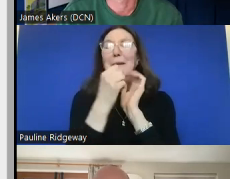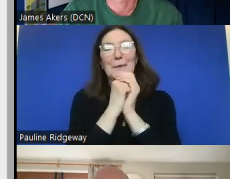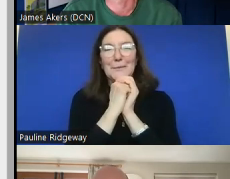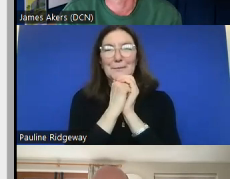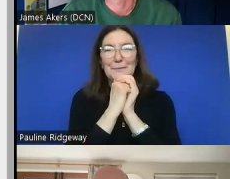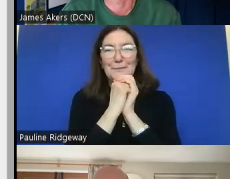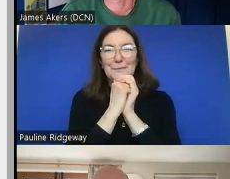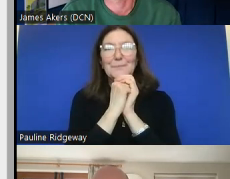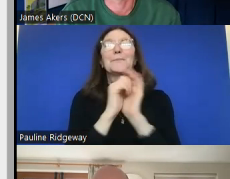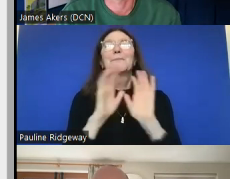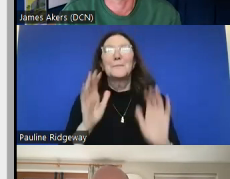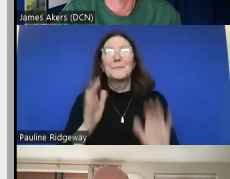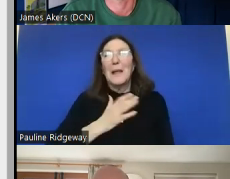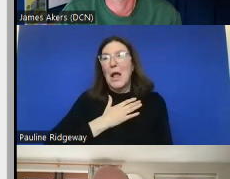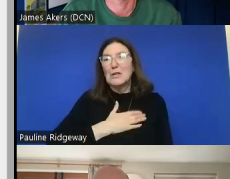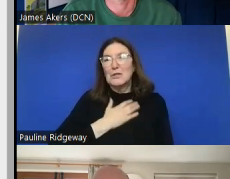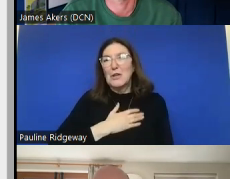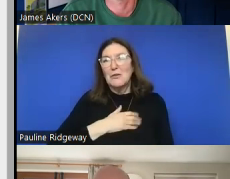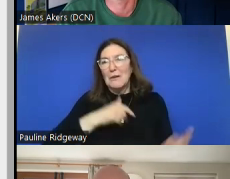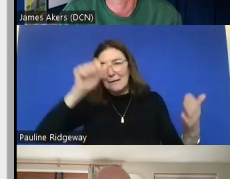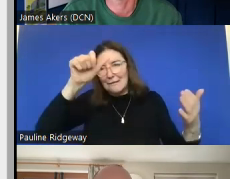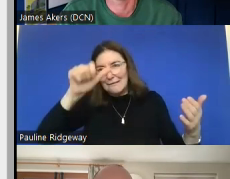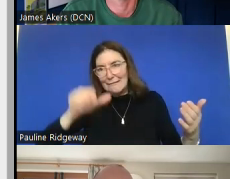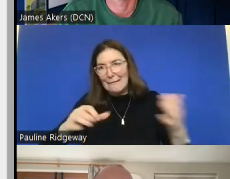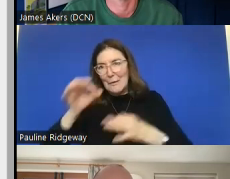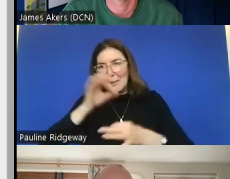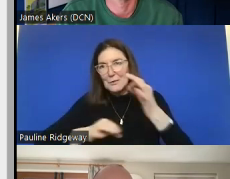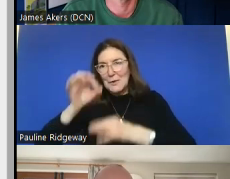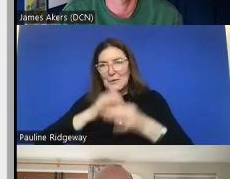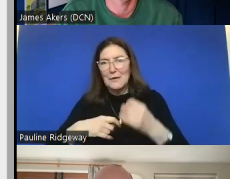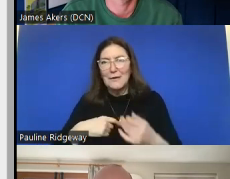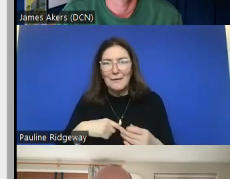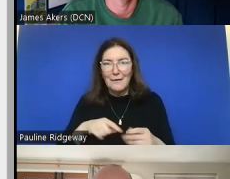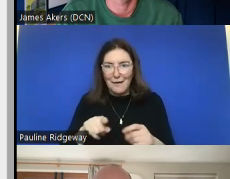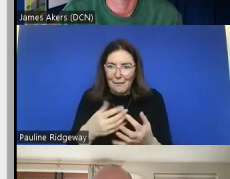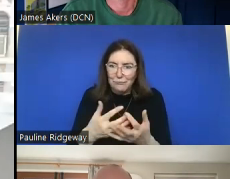Apologies that we've not got through all the questions. I don't think we've had so many before. That's quite a lot.